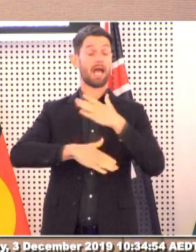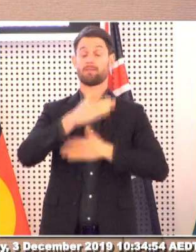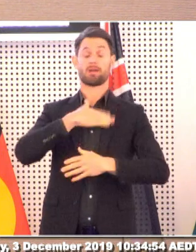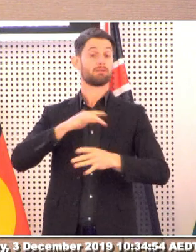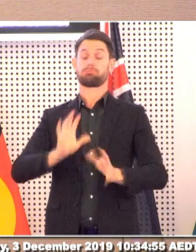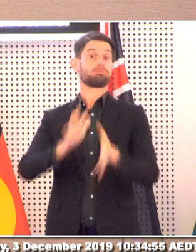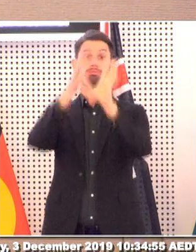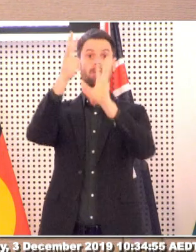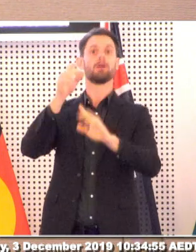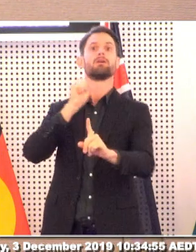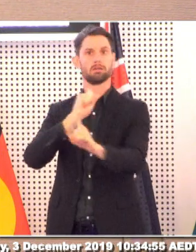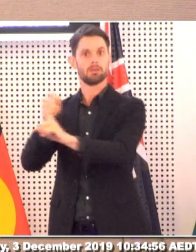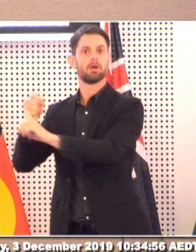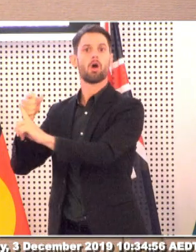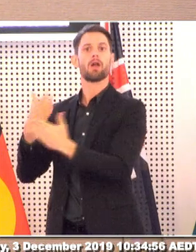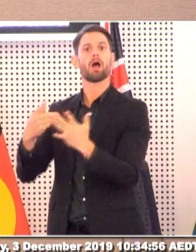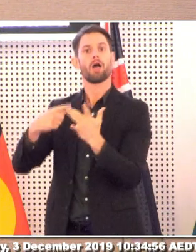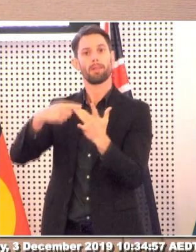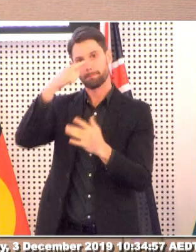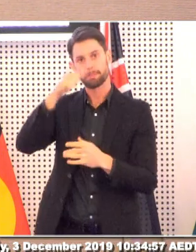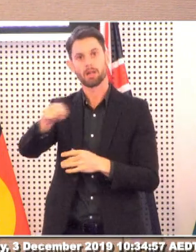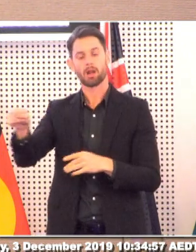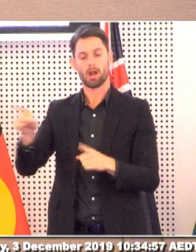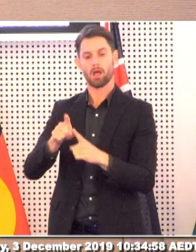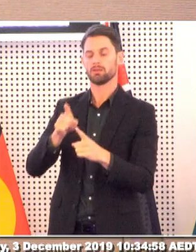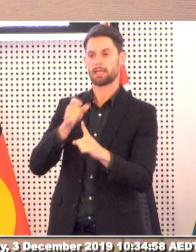with such behaviours that can be quite disruptive and violent.